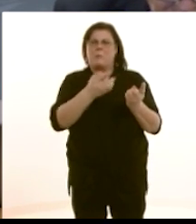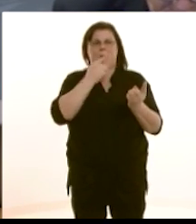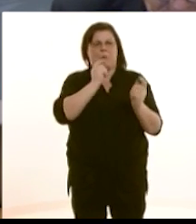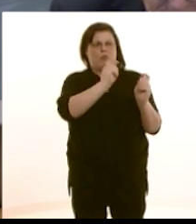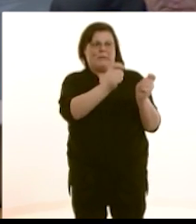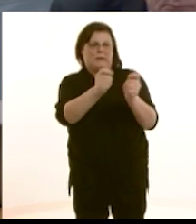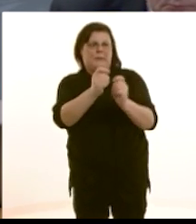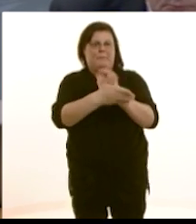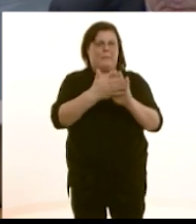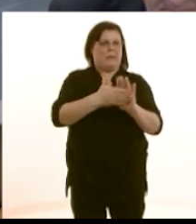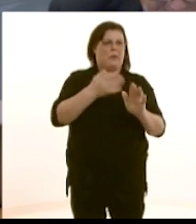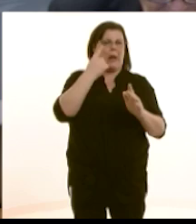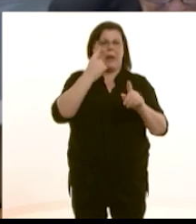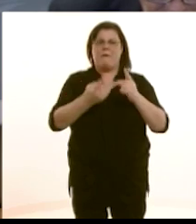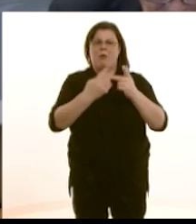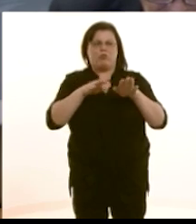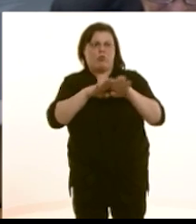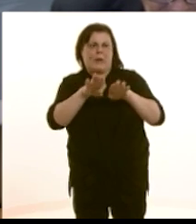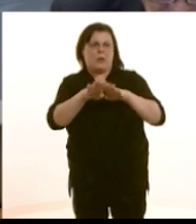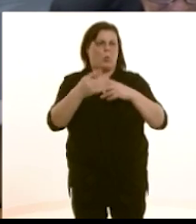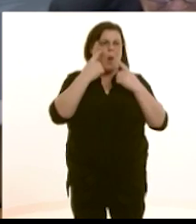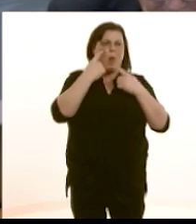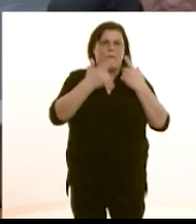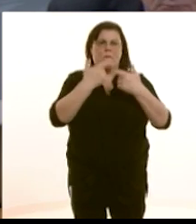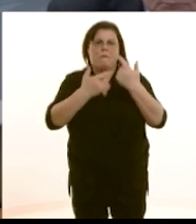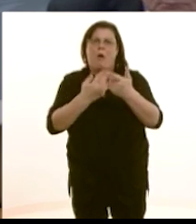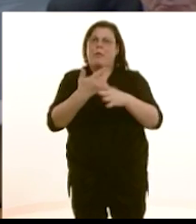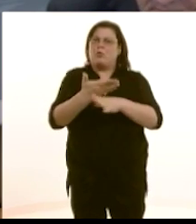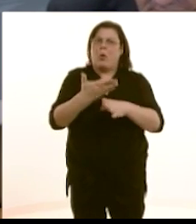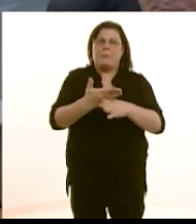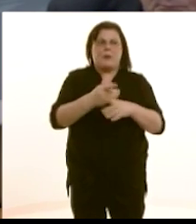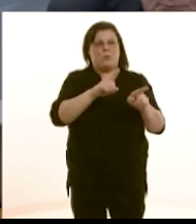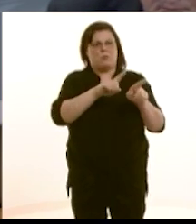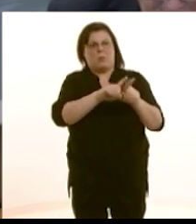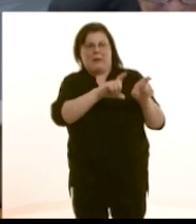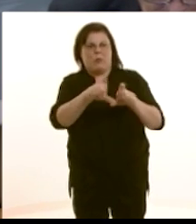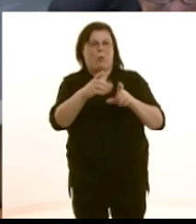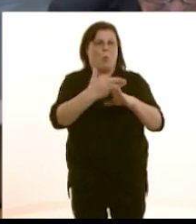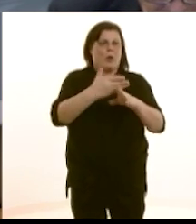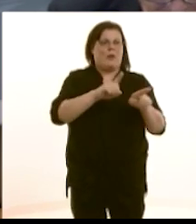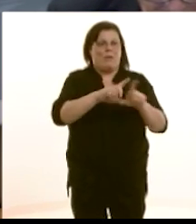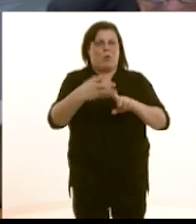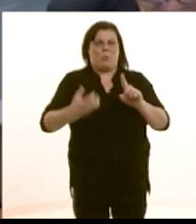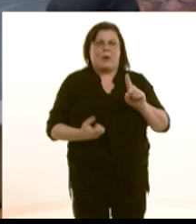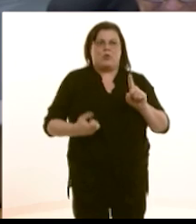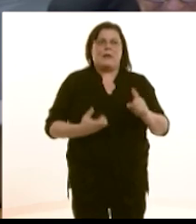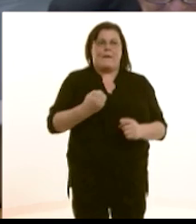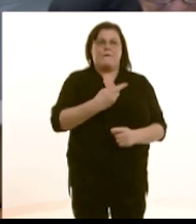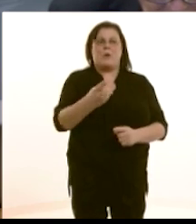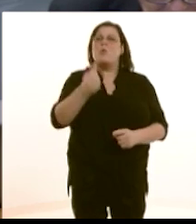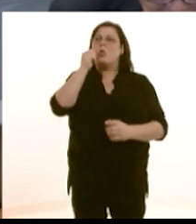to find other jobs and to maintain salaries. When the steelworks closed in Newport, a number